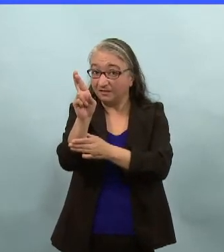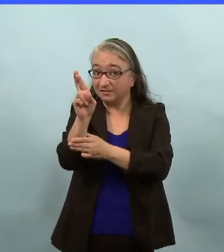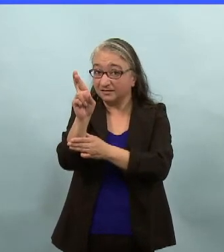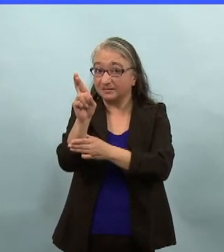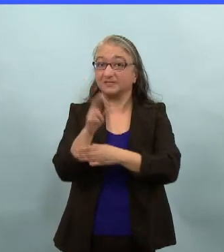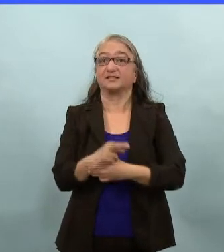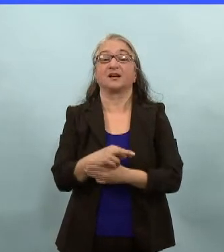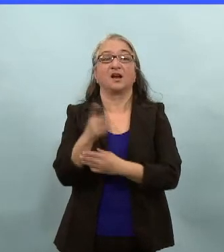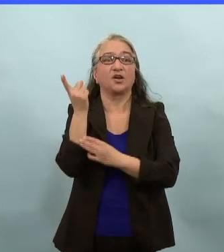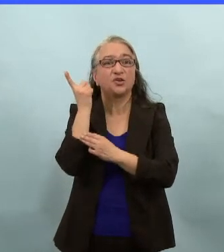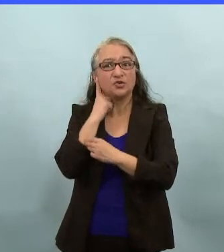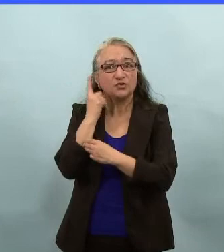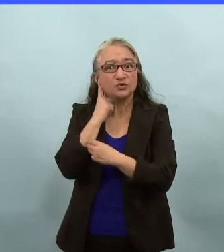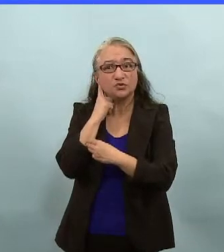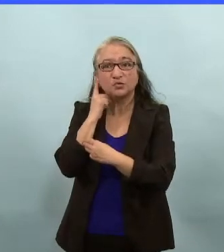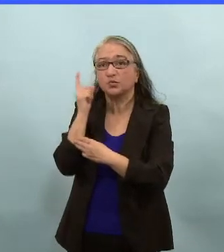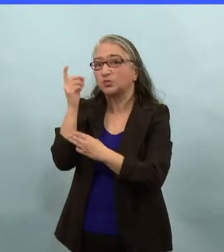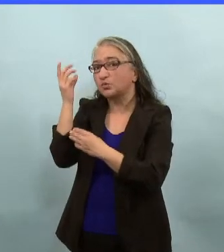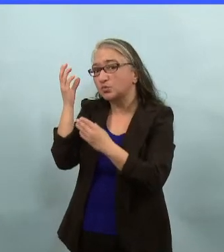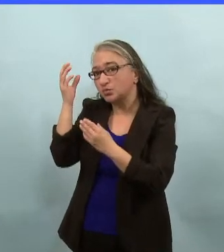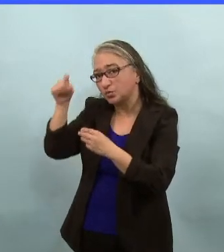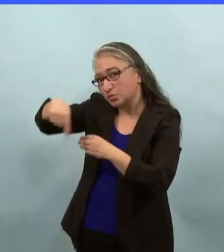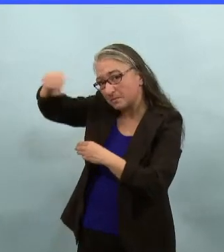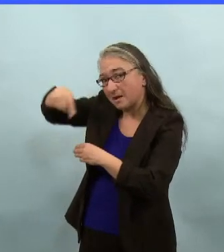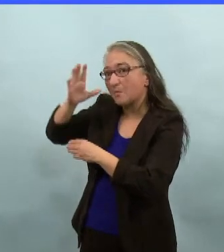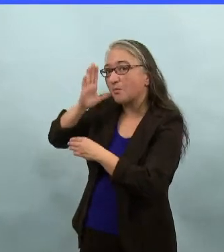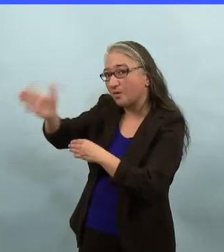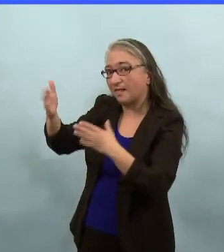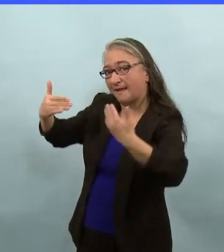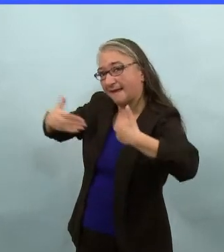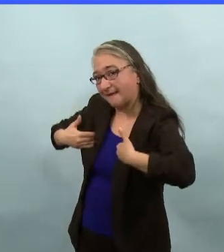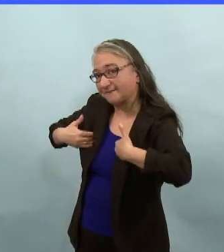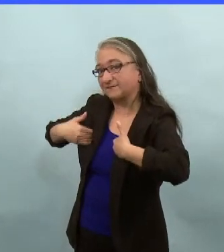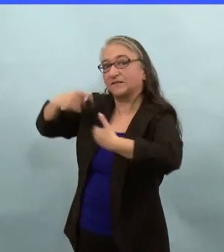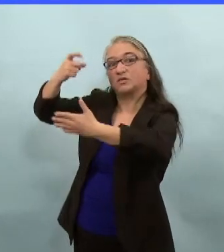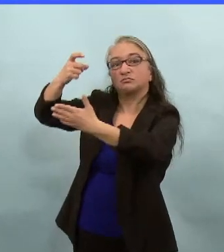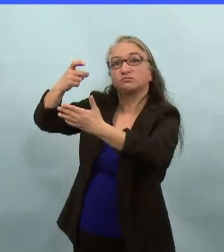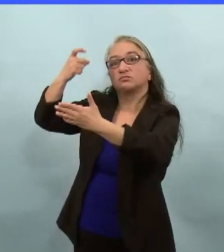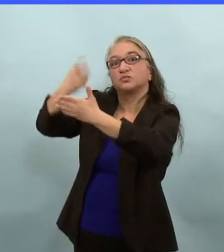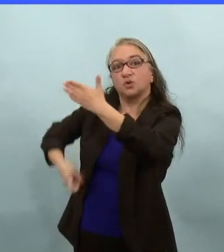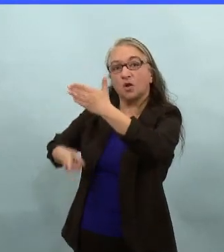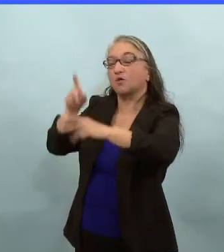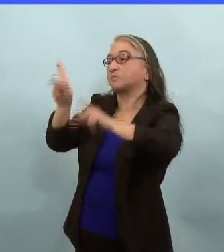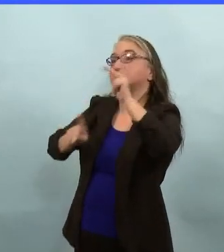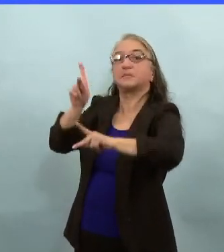this kind of negative reinforcement and effective way at getting people to choose to be vaccinated